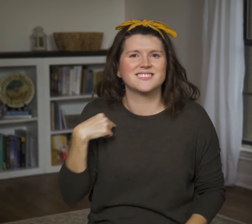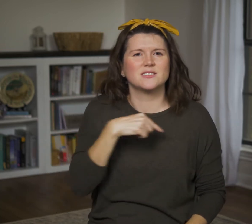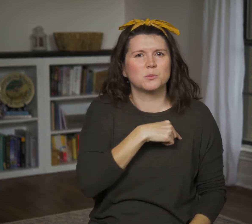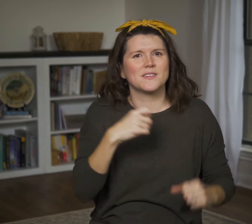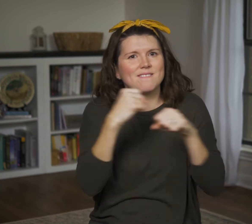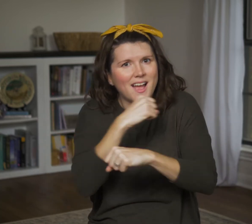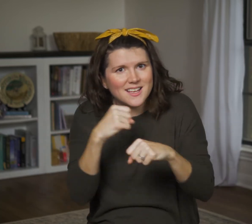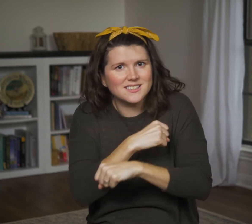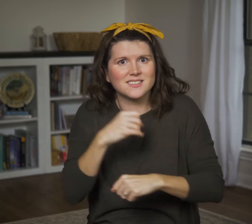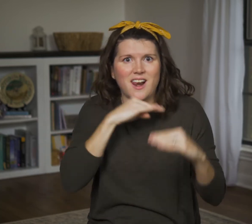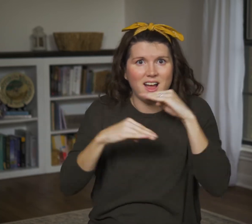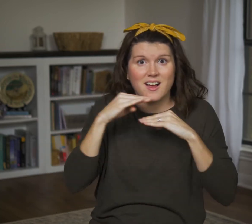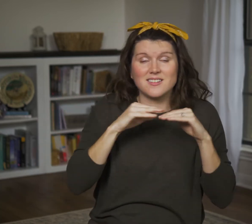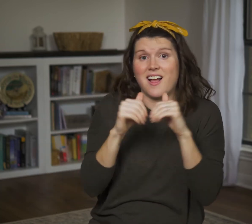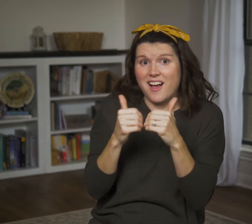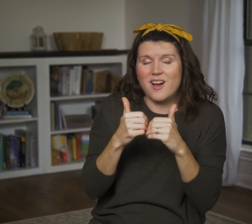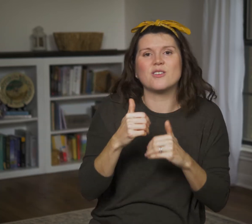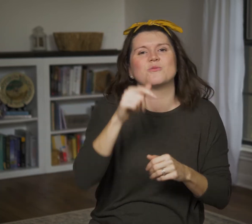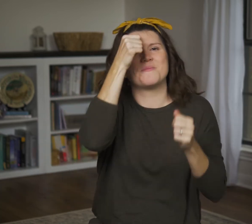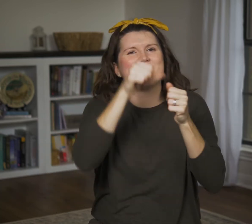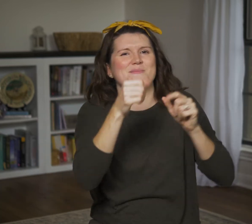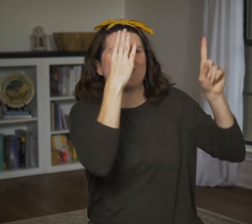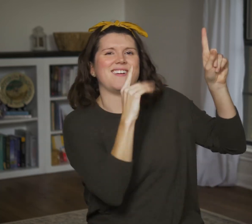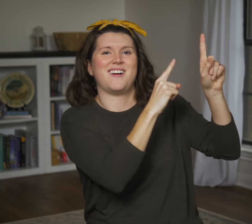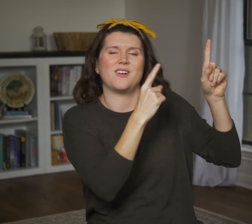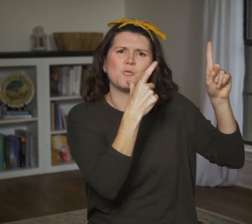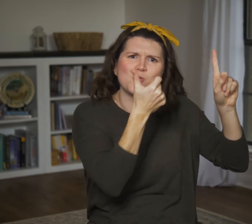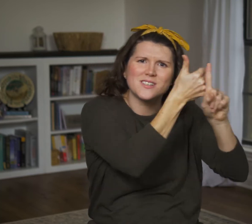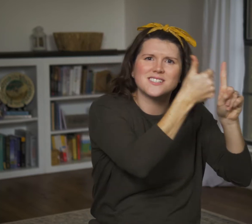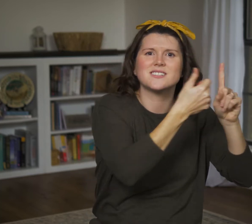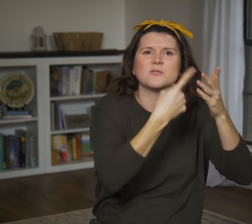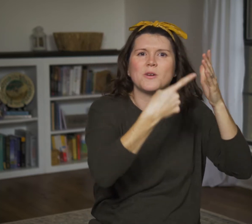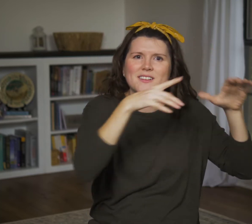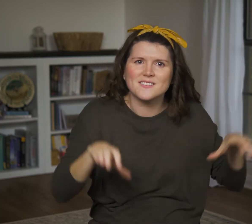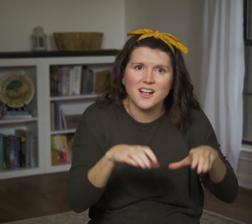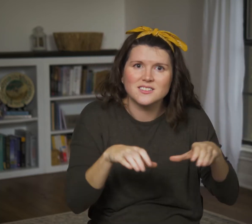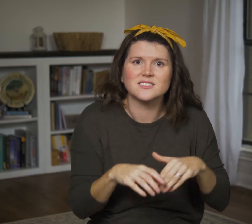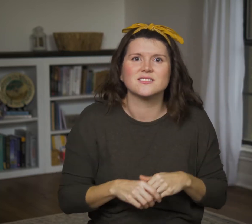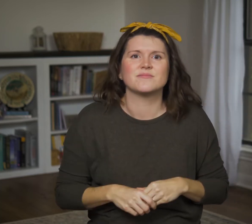We fight these lies by remembering who God is and what He has done.